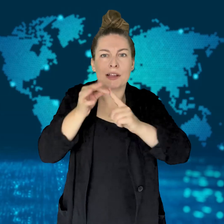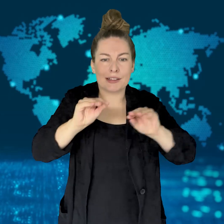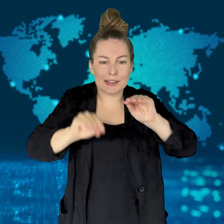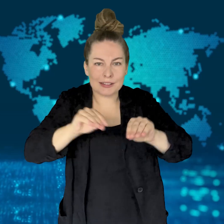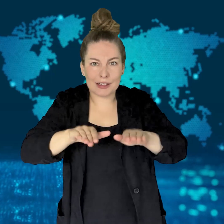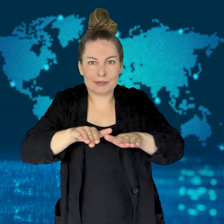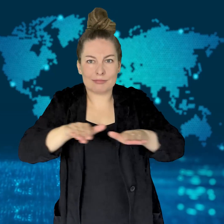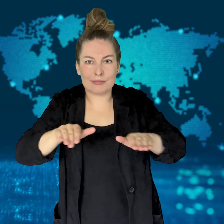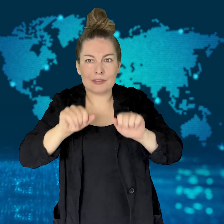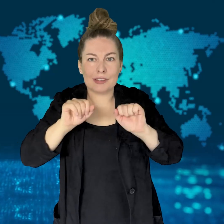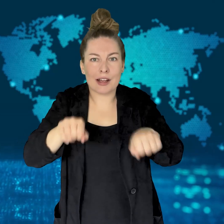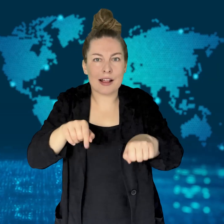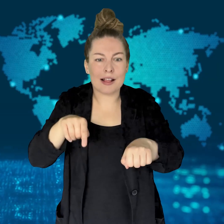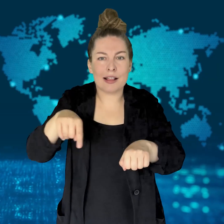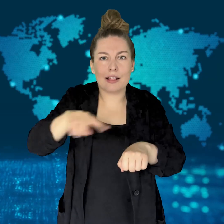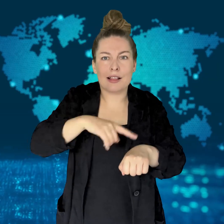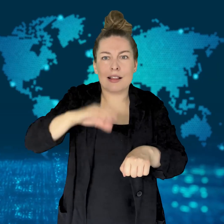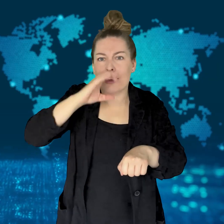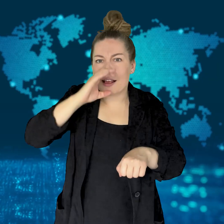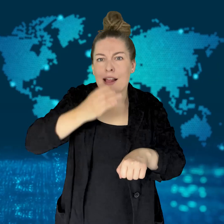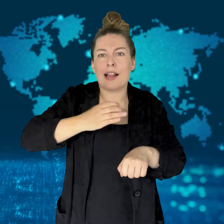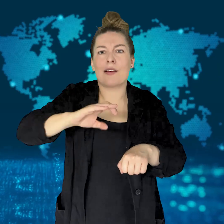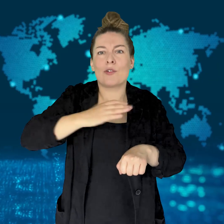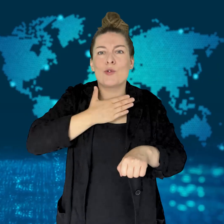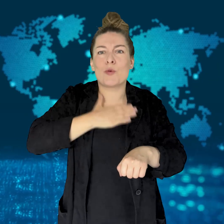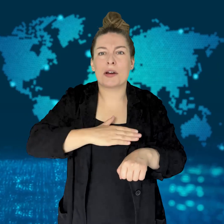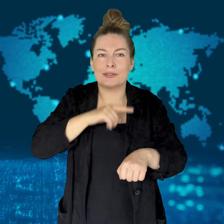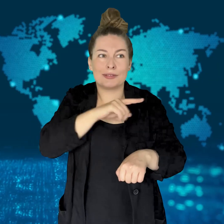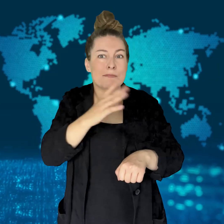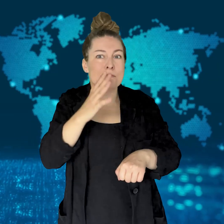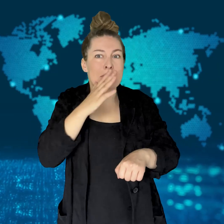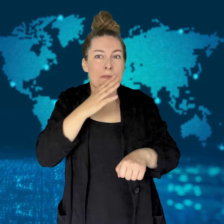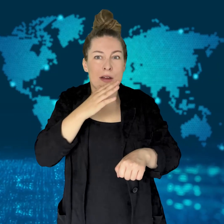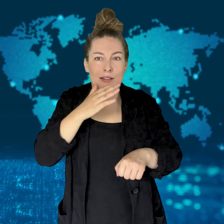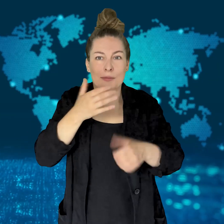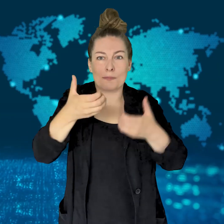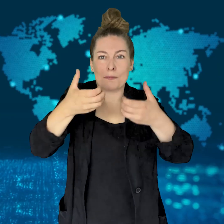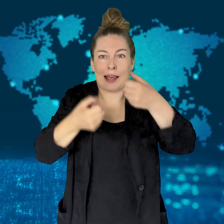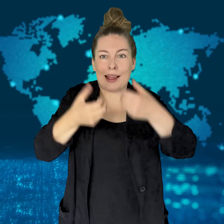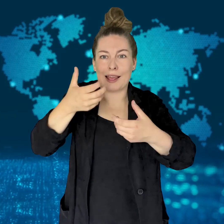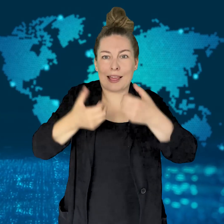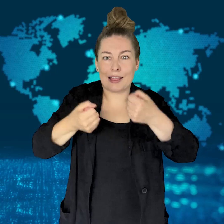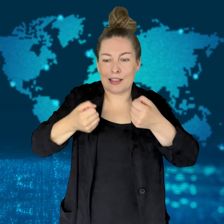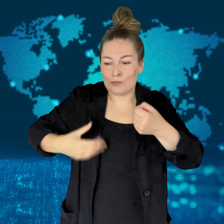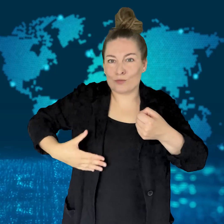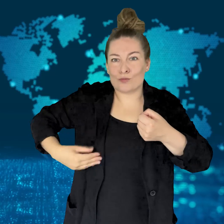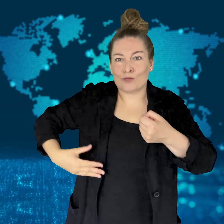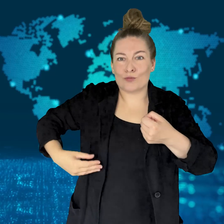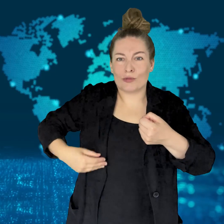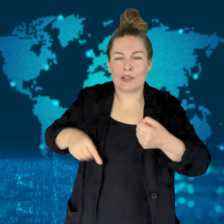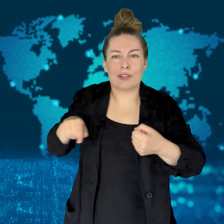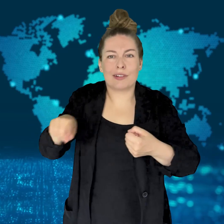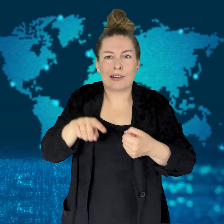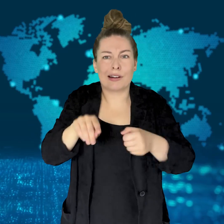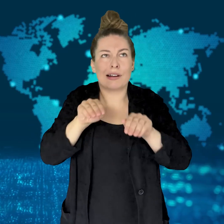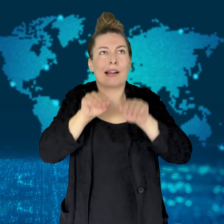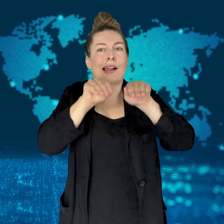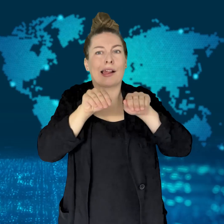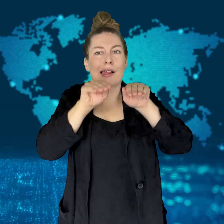Both babies are very small, and the team built a special platform to